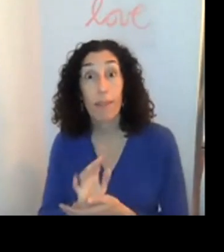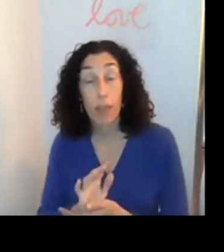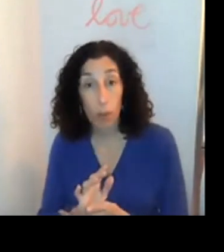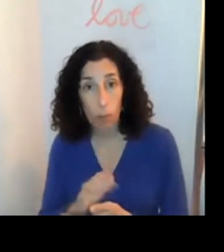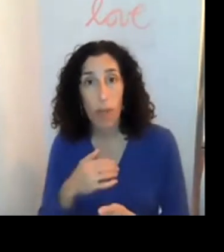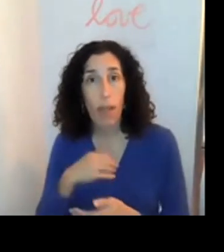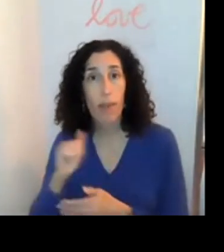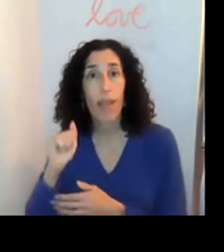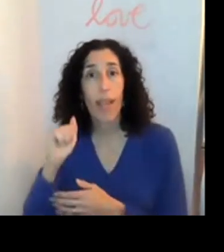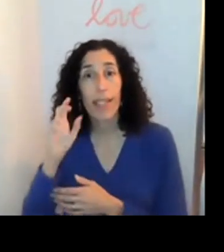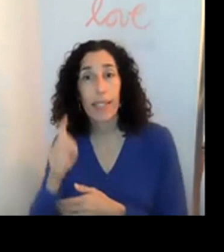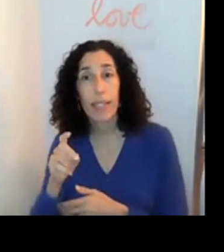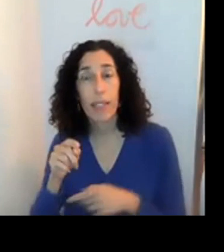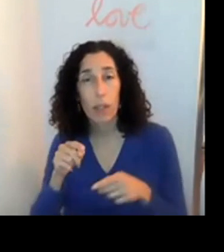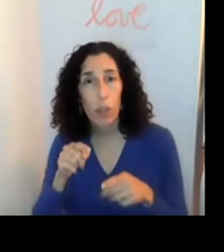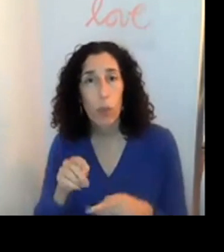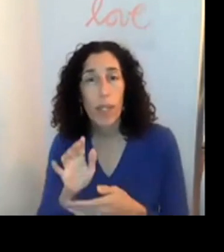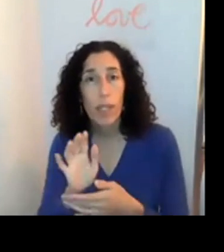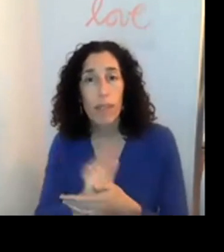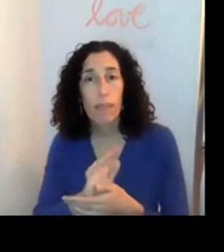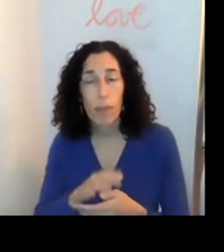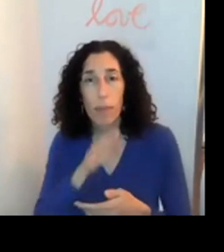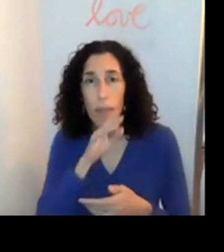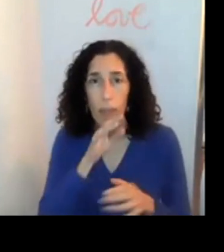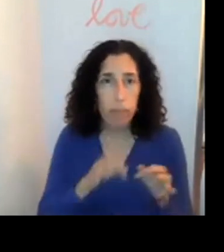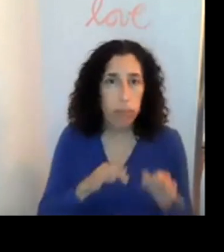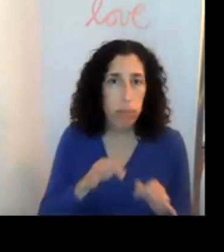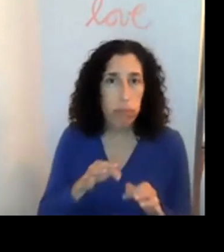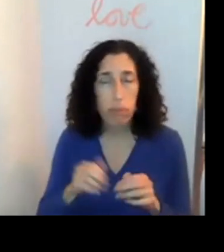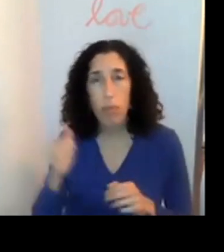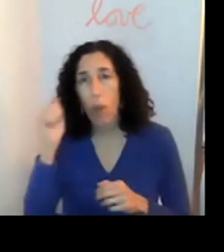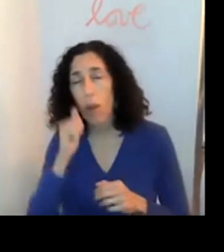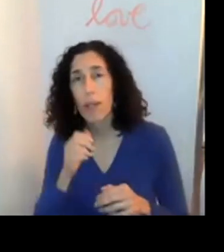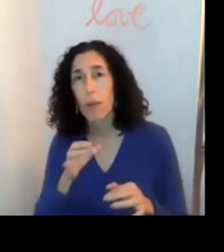is being communicated and the way something is presented is sometimes important information.